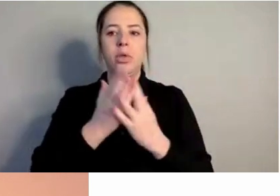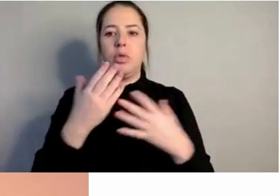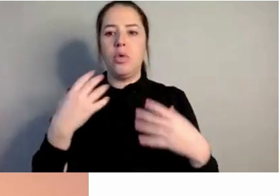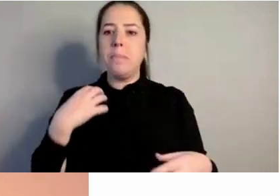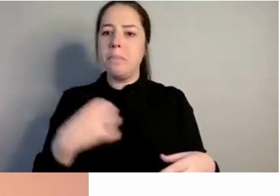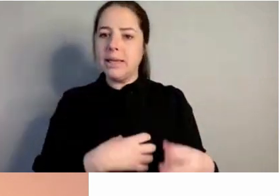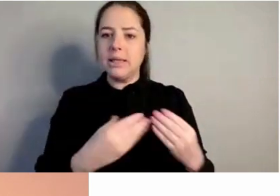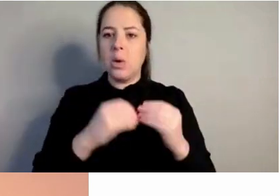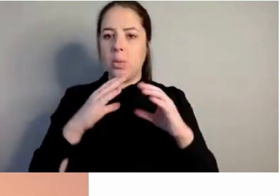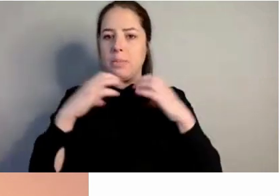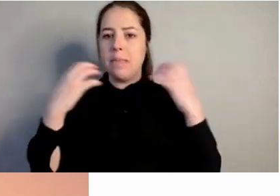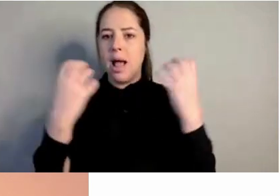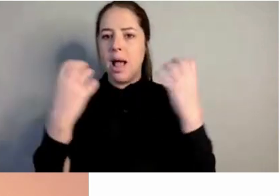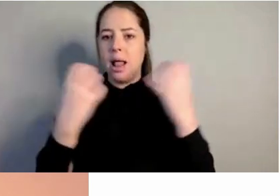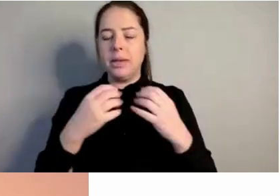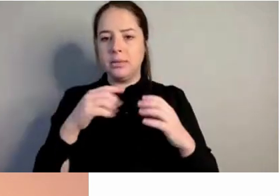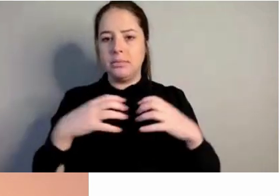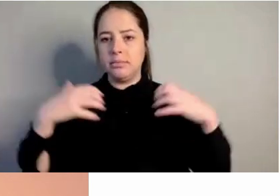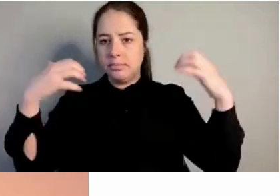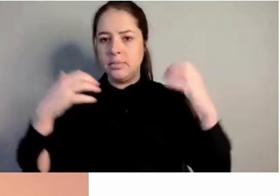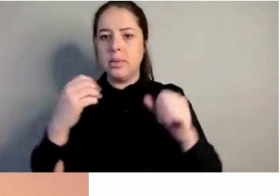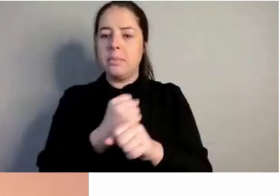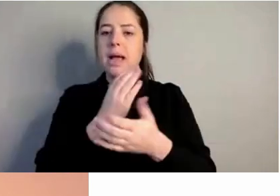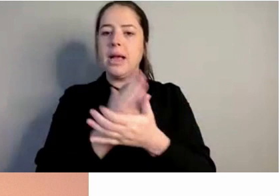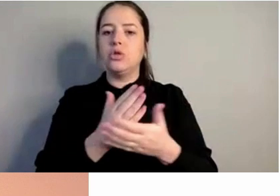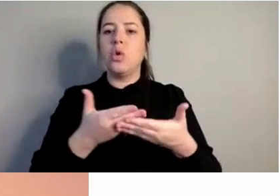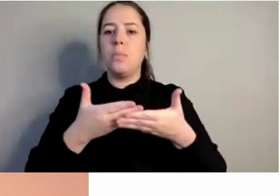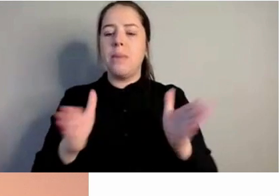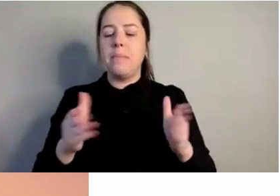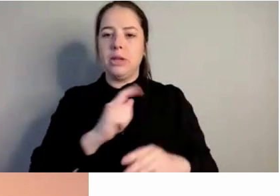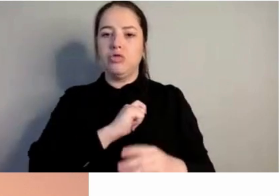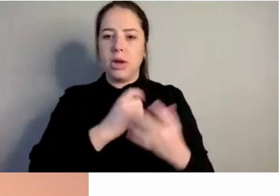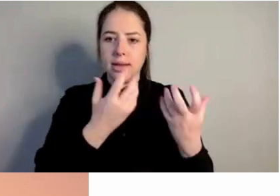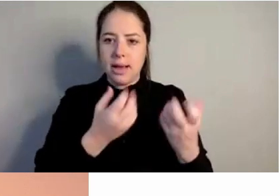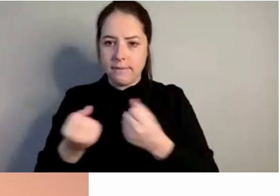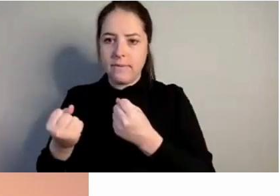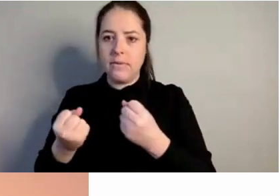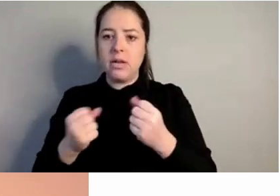in a form that ensures public trust, ensures responsible proper use of public money,